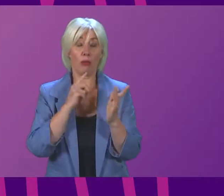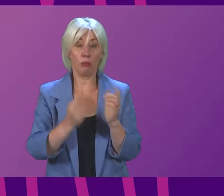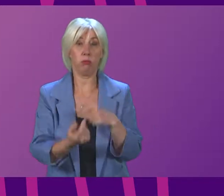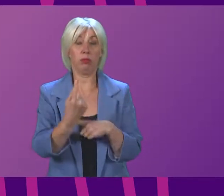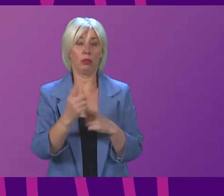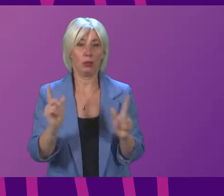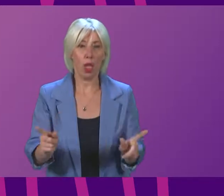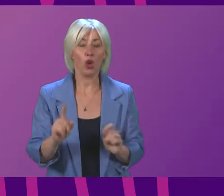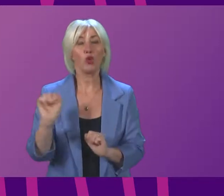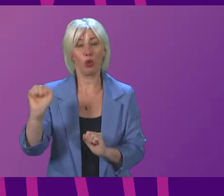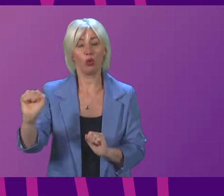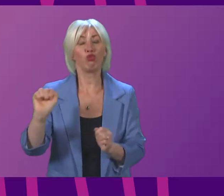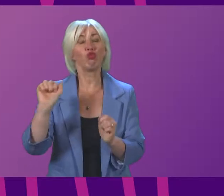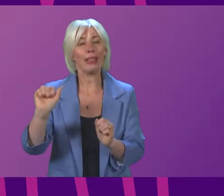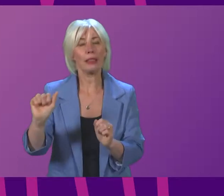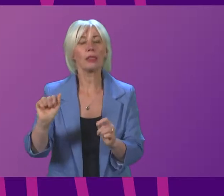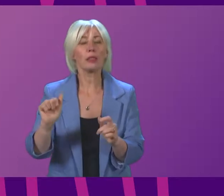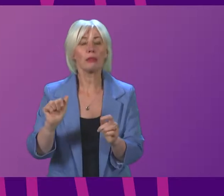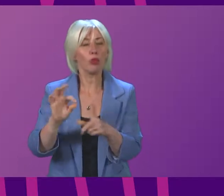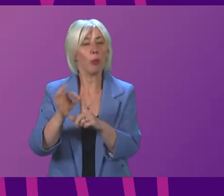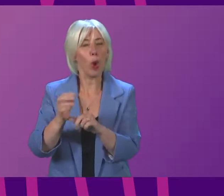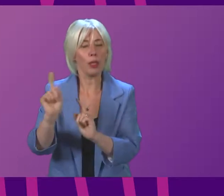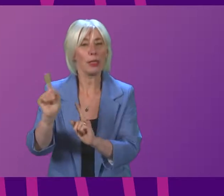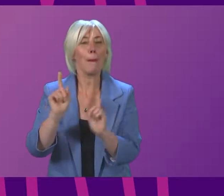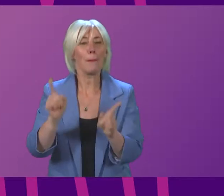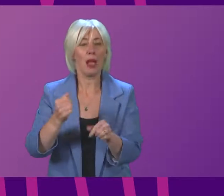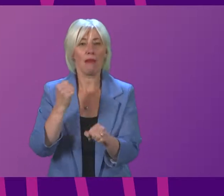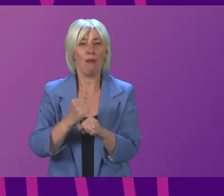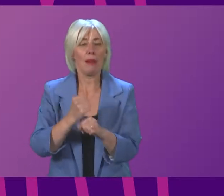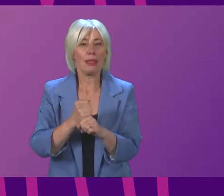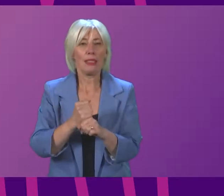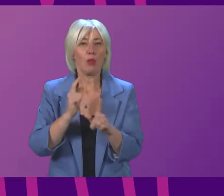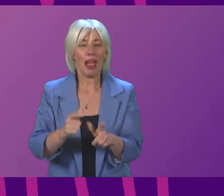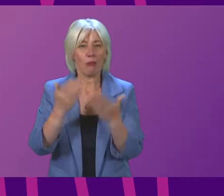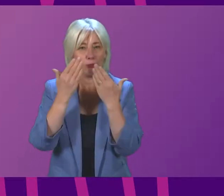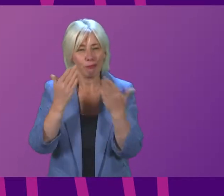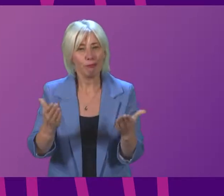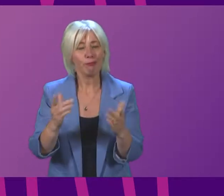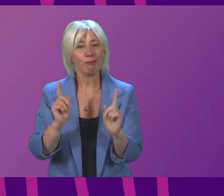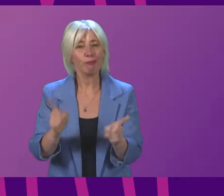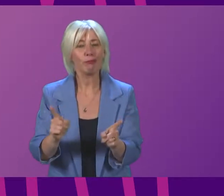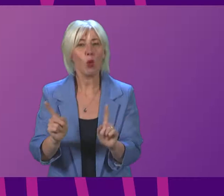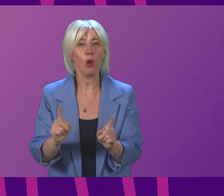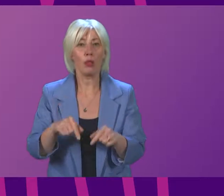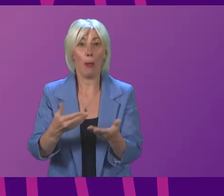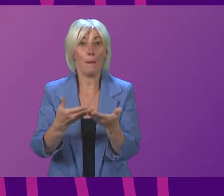Mr Mason makes a fair point, but the Government must acknowledge that the public have a desire